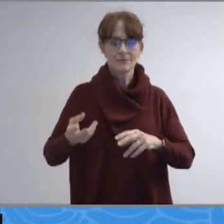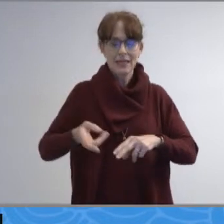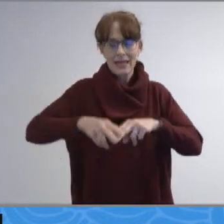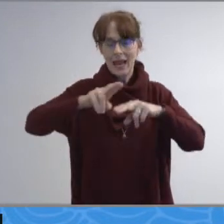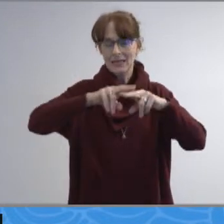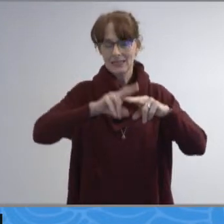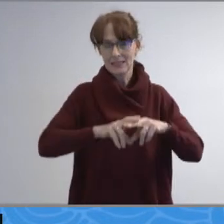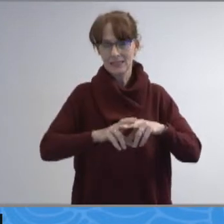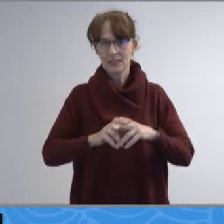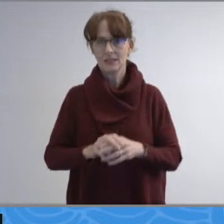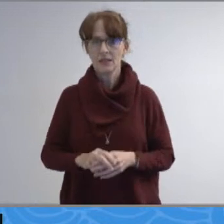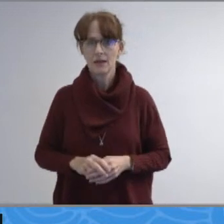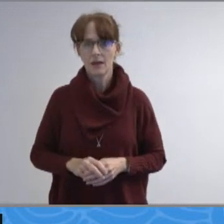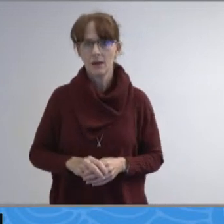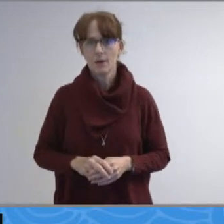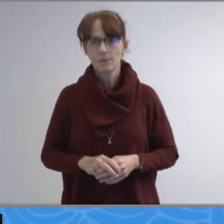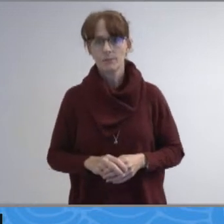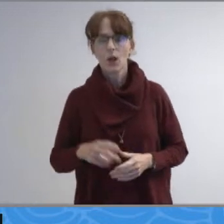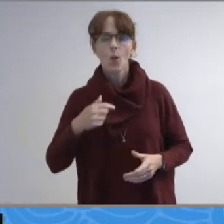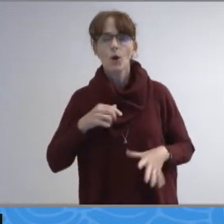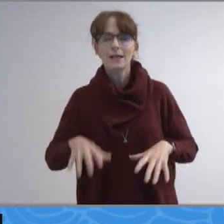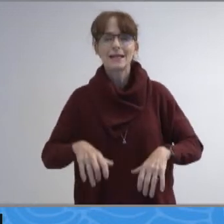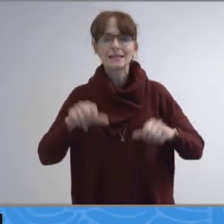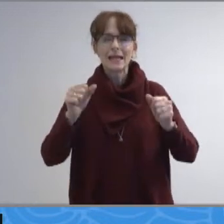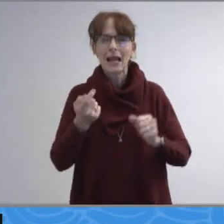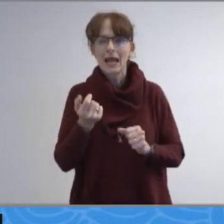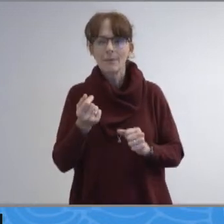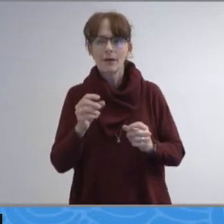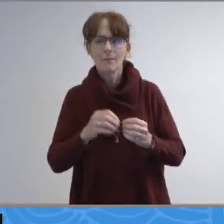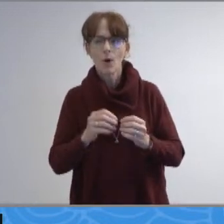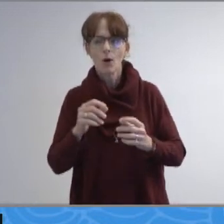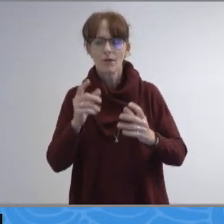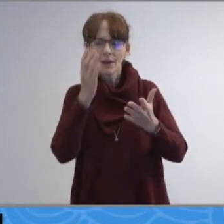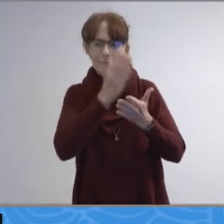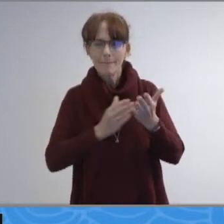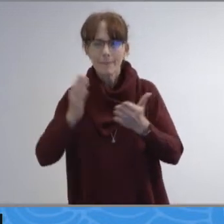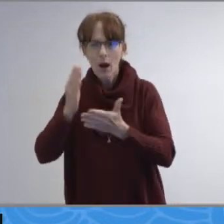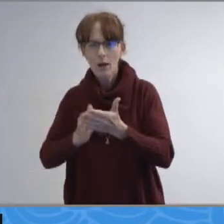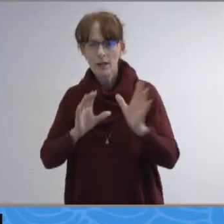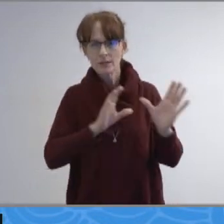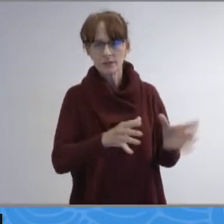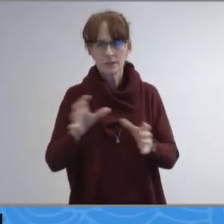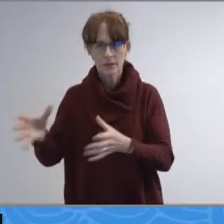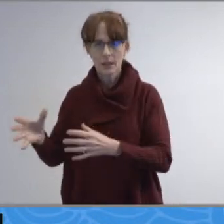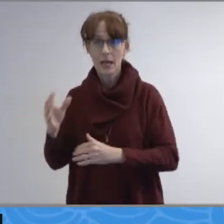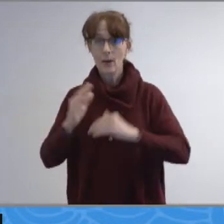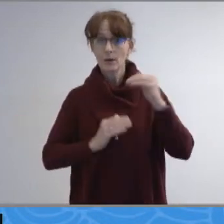a little bit more about the i-Ready components. I-Ready was built from college